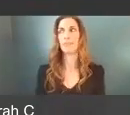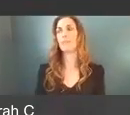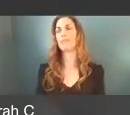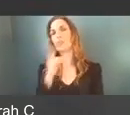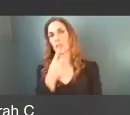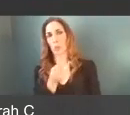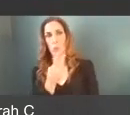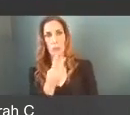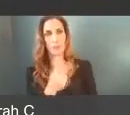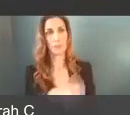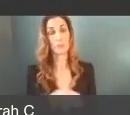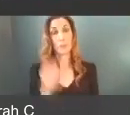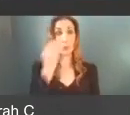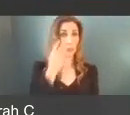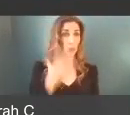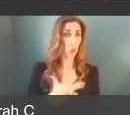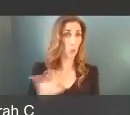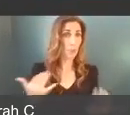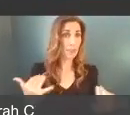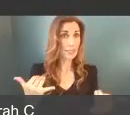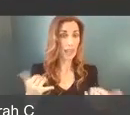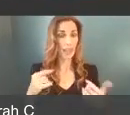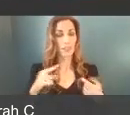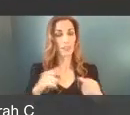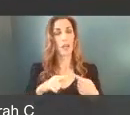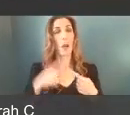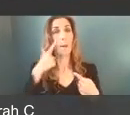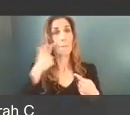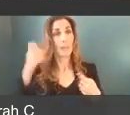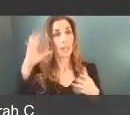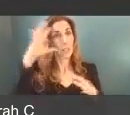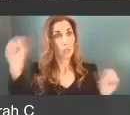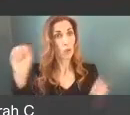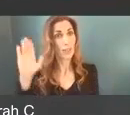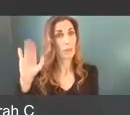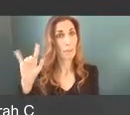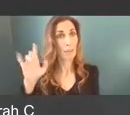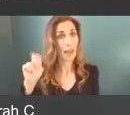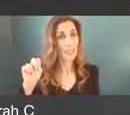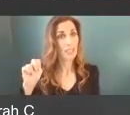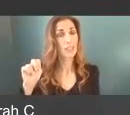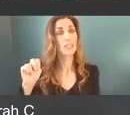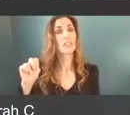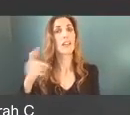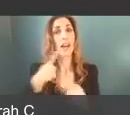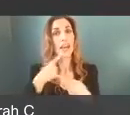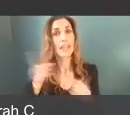was told earlier today was that because President Biden announced yesterday or